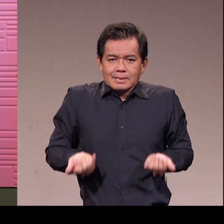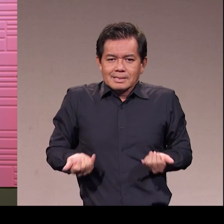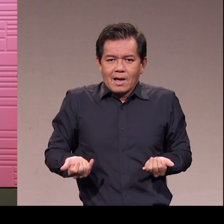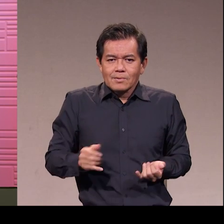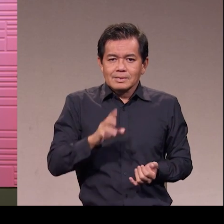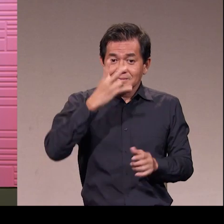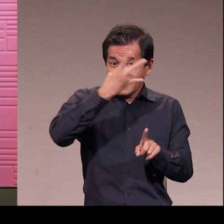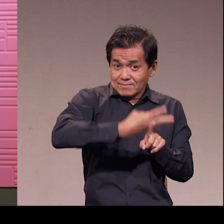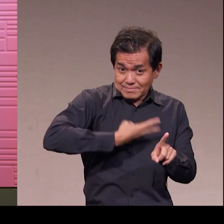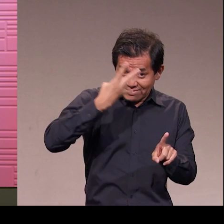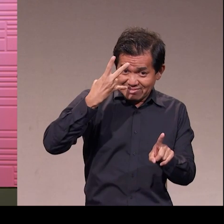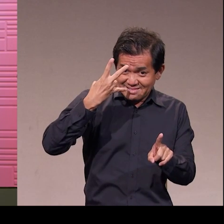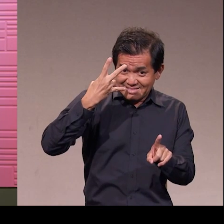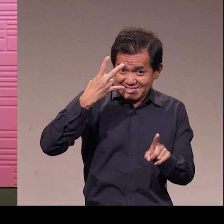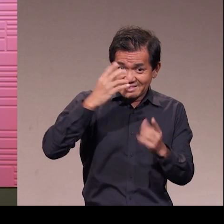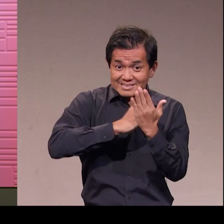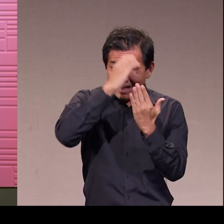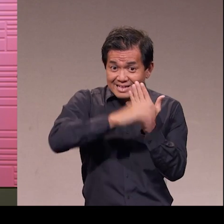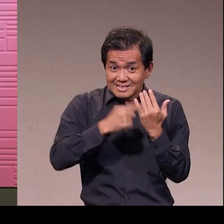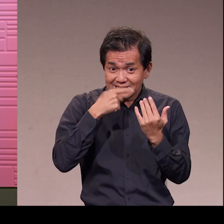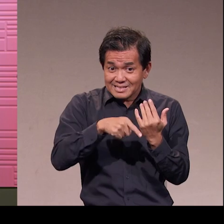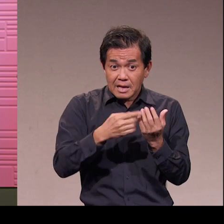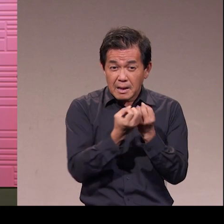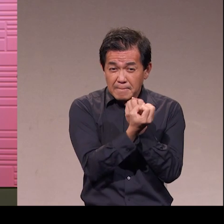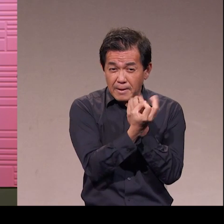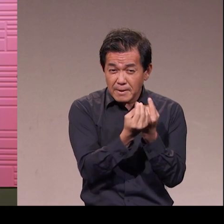and many 7th Month committees are contributing to the needy and welfare funds